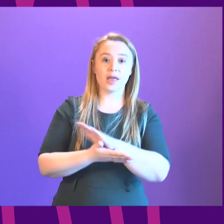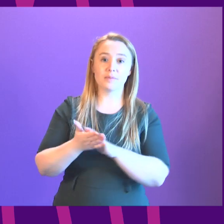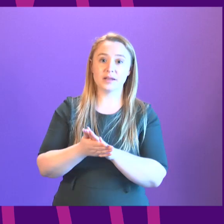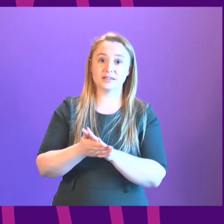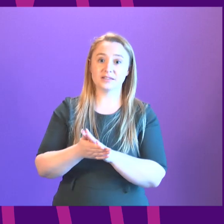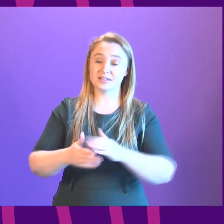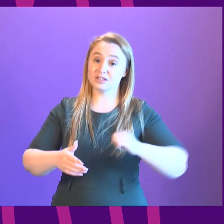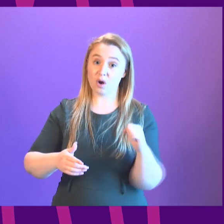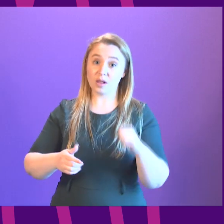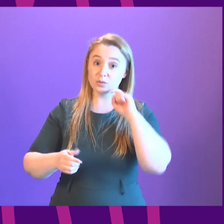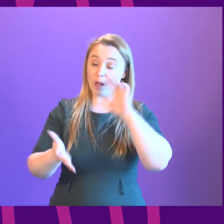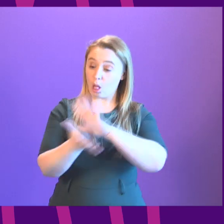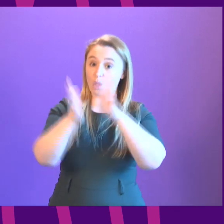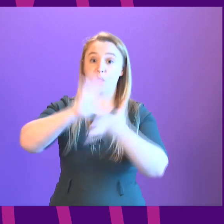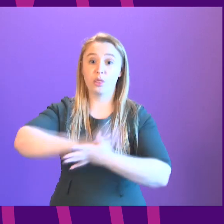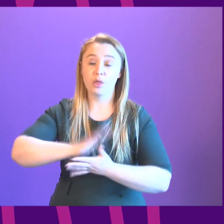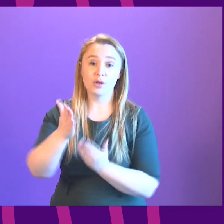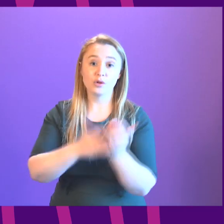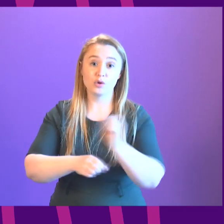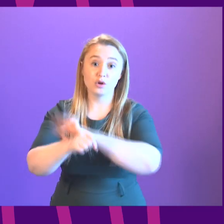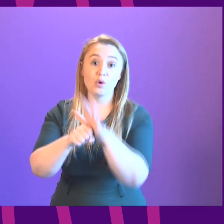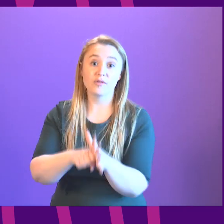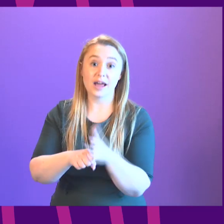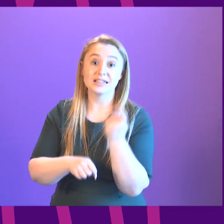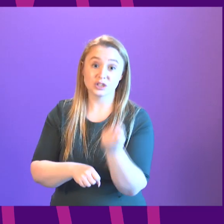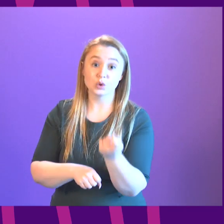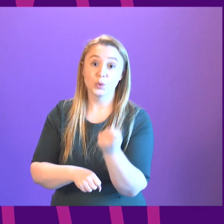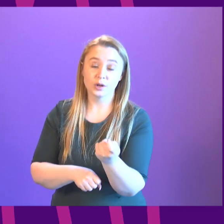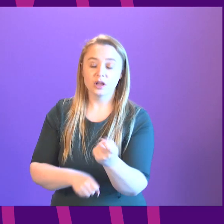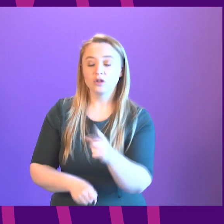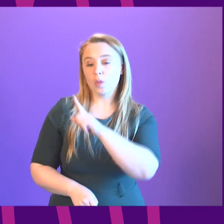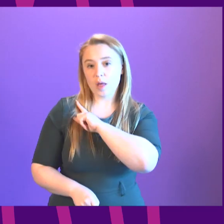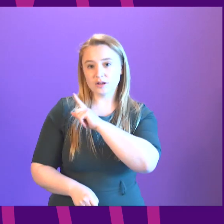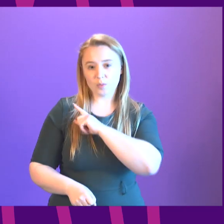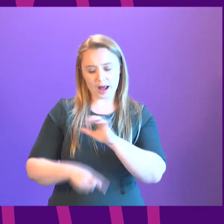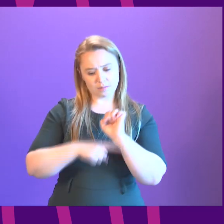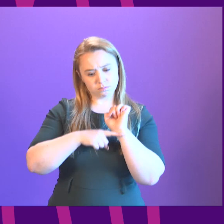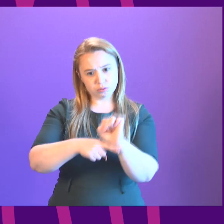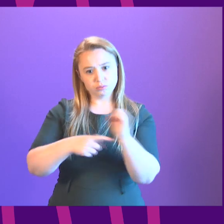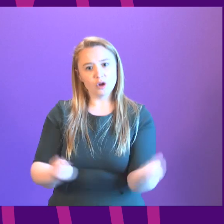deal with the impact of what is coming down the track at us. I will continue to take difficult